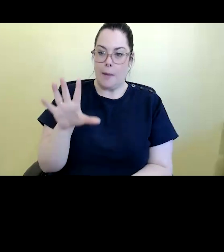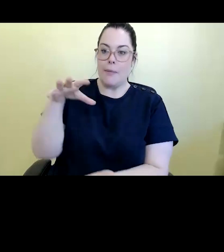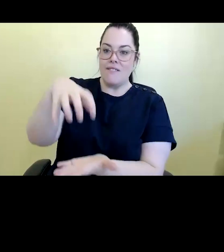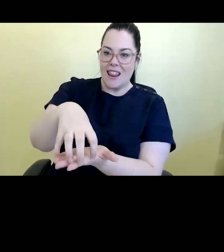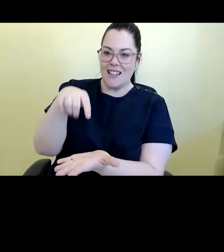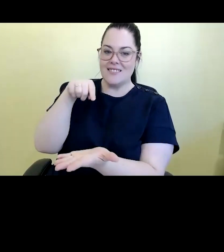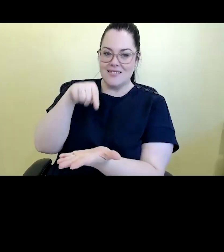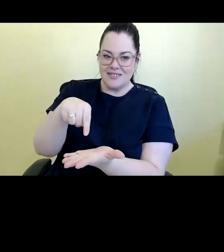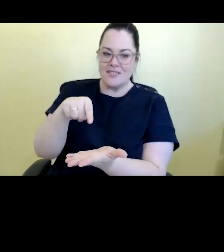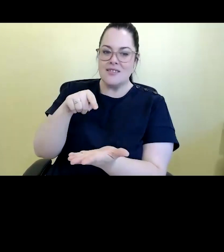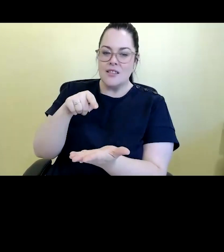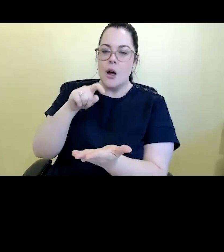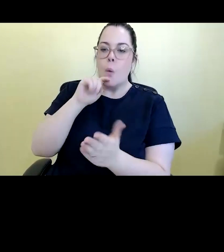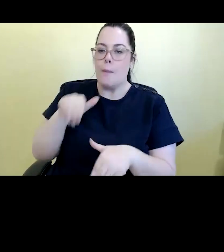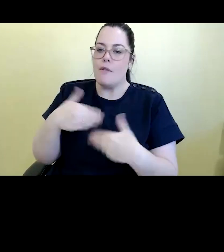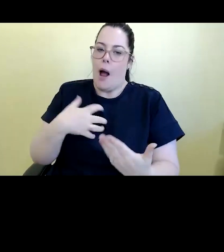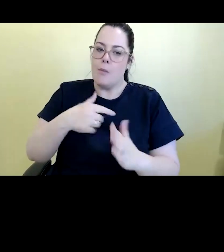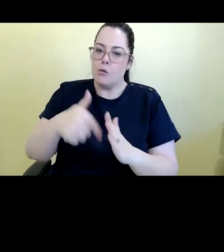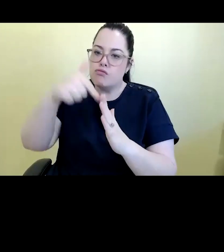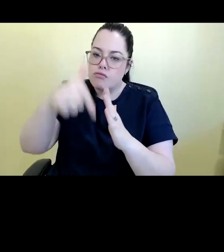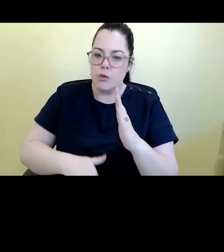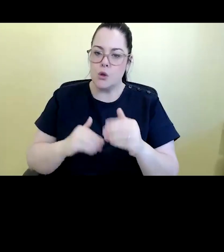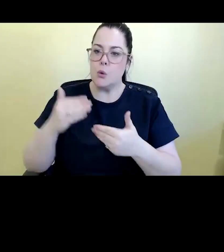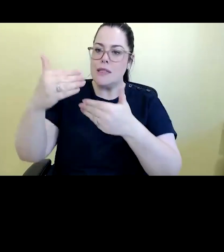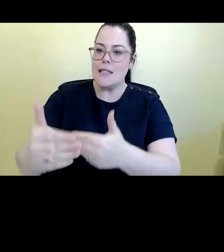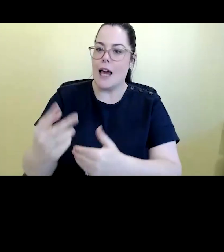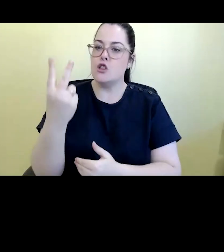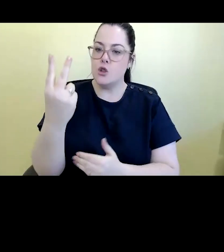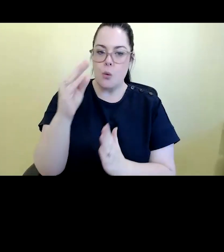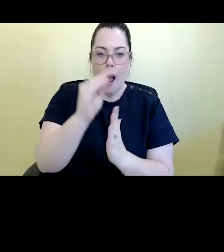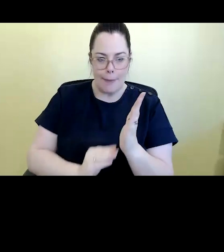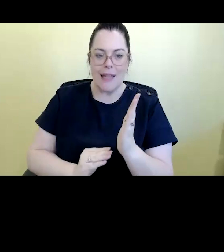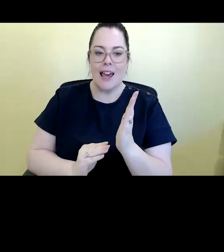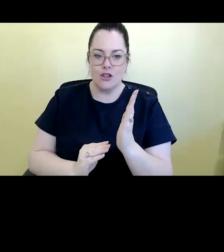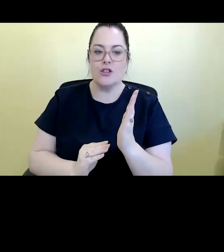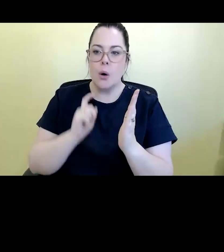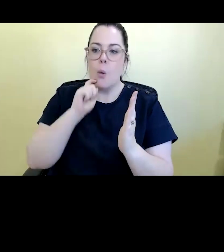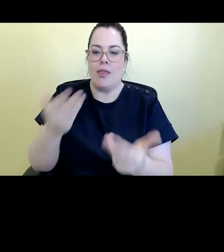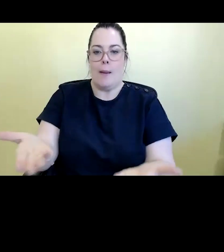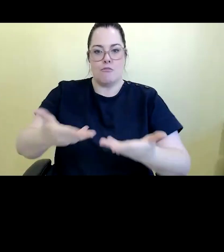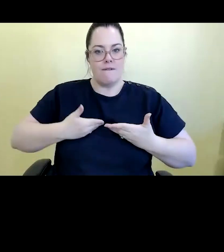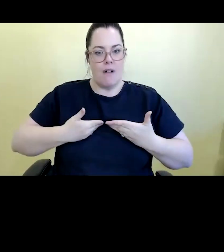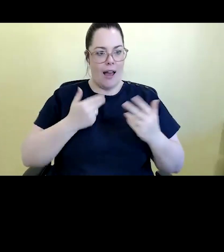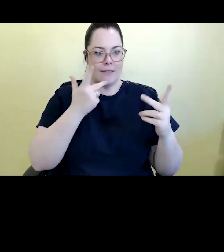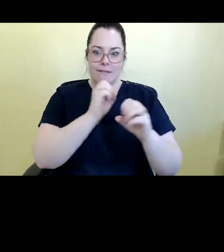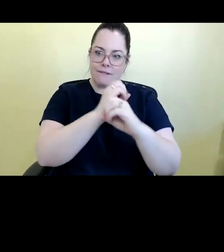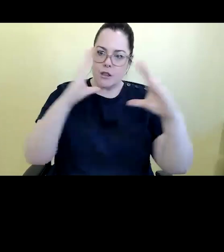be provided to stage II successful applicants when they submit that proposal as well. Large